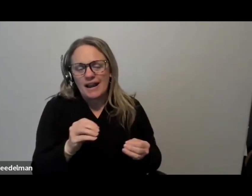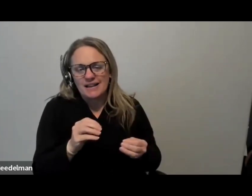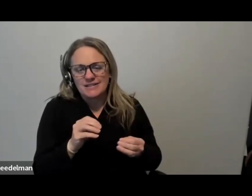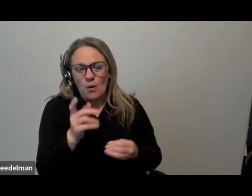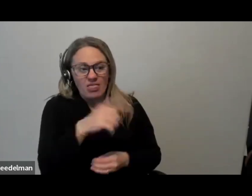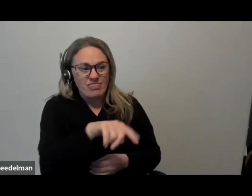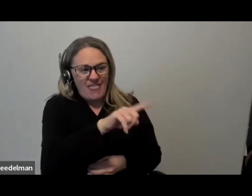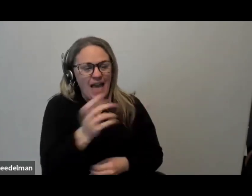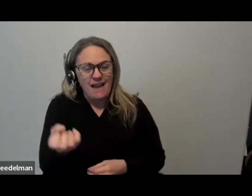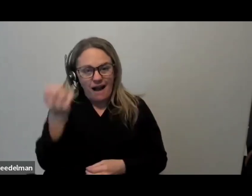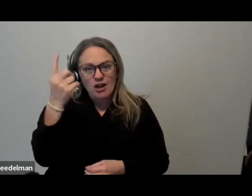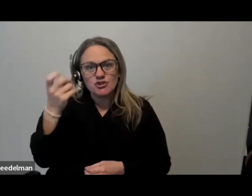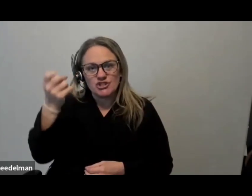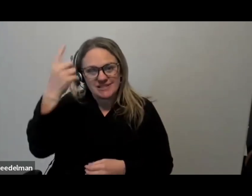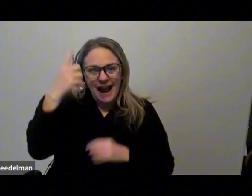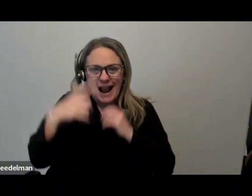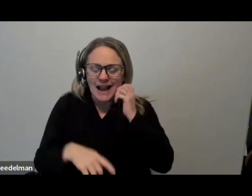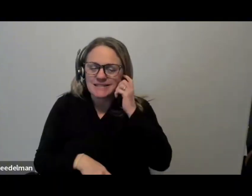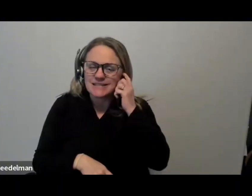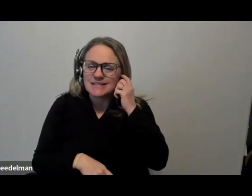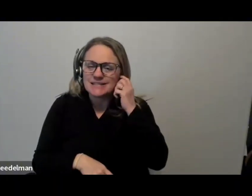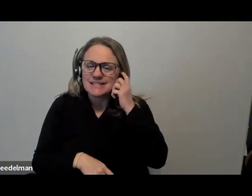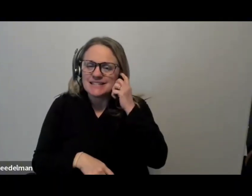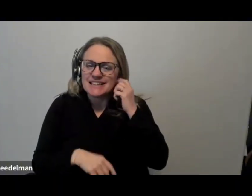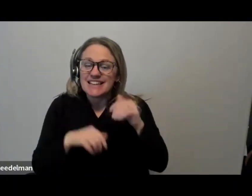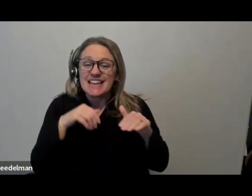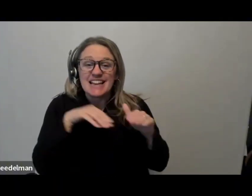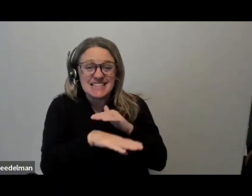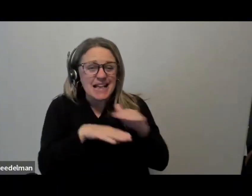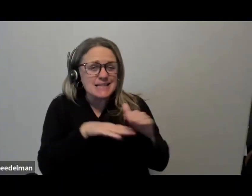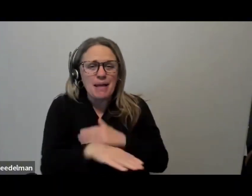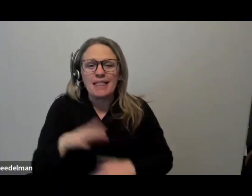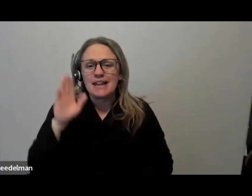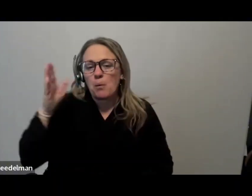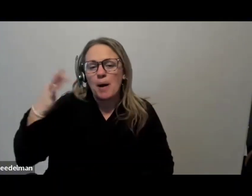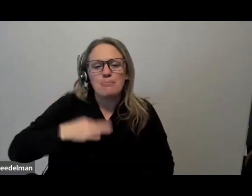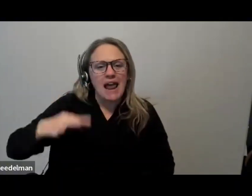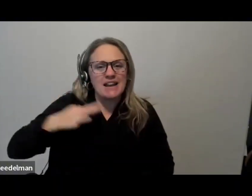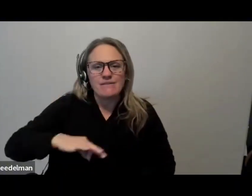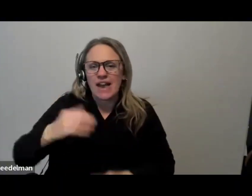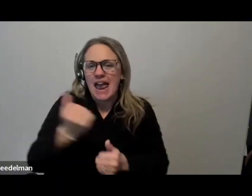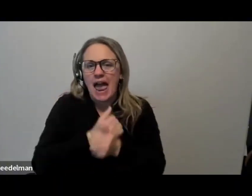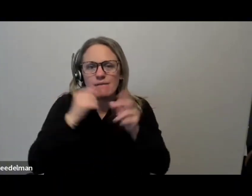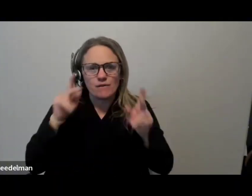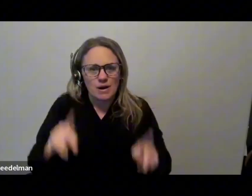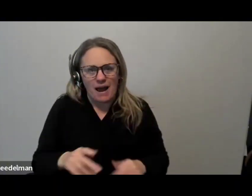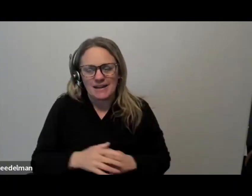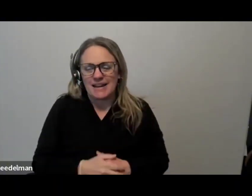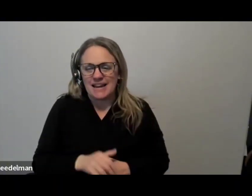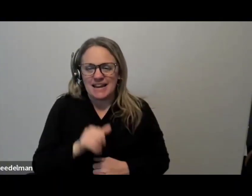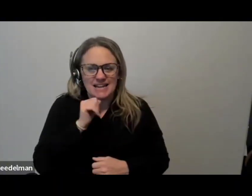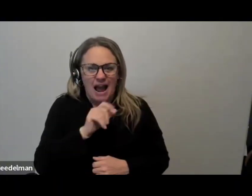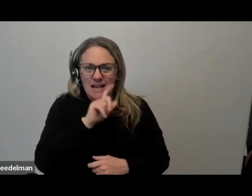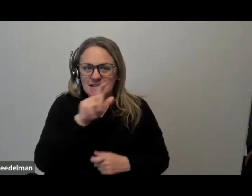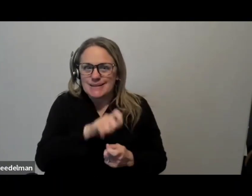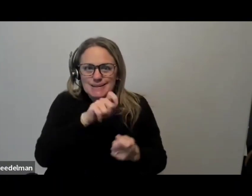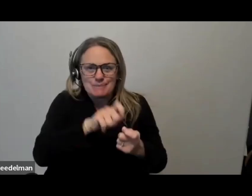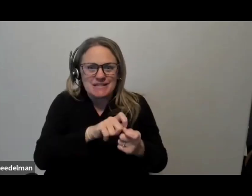You know, accessibility benefits everyone. It's not just about a certain population. You know, if we fix something for one population,